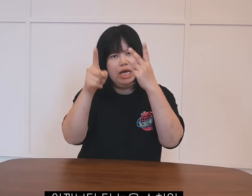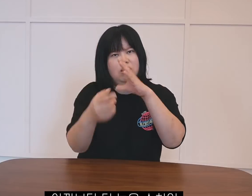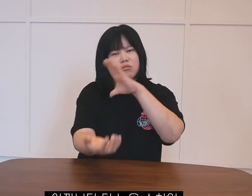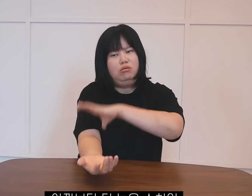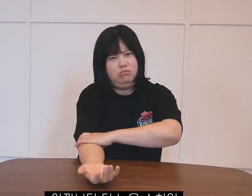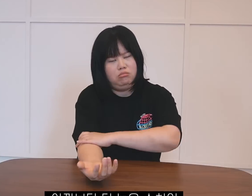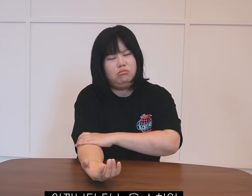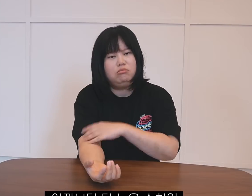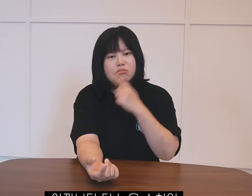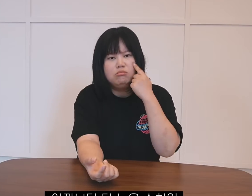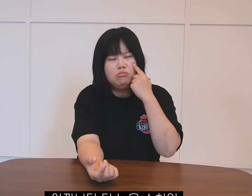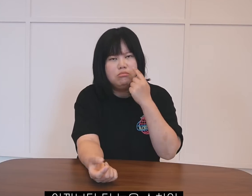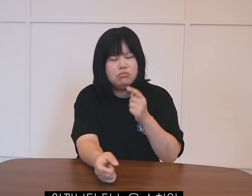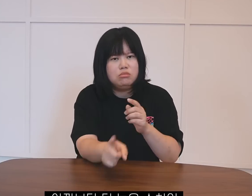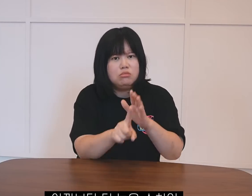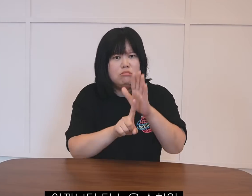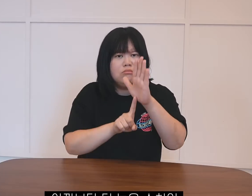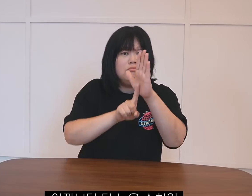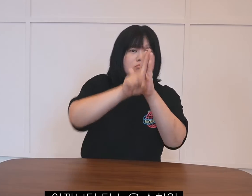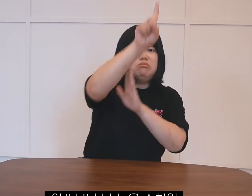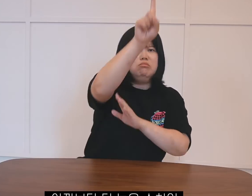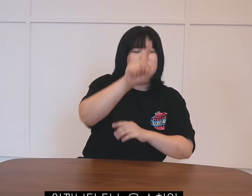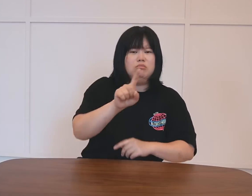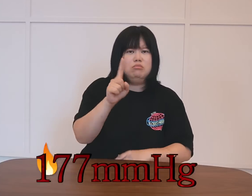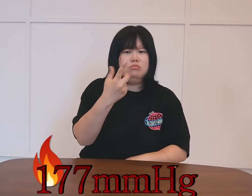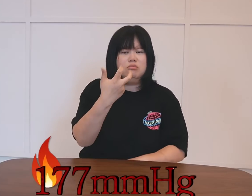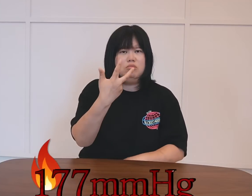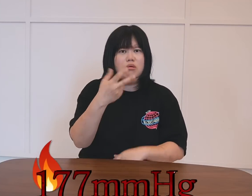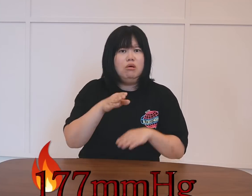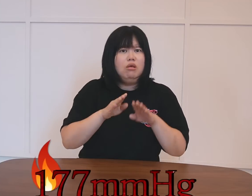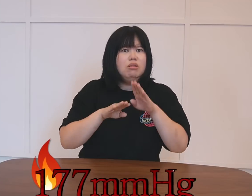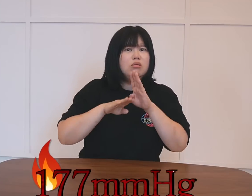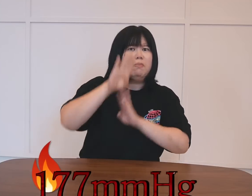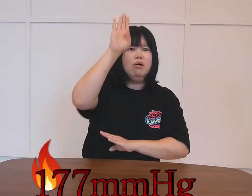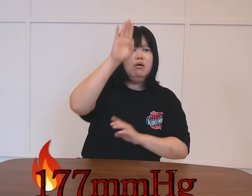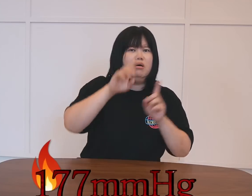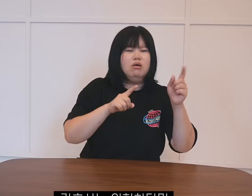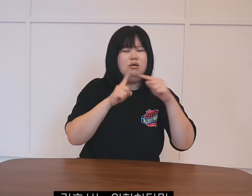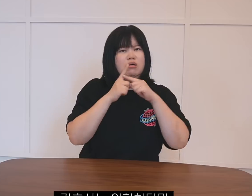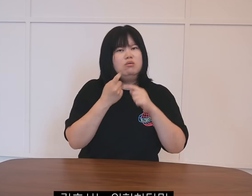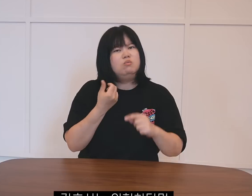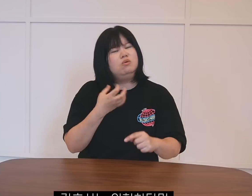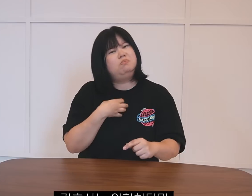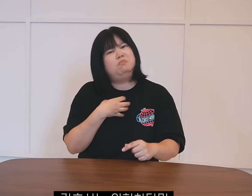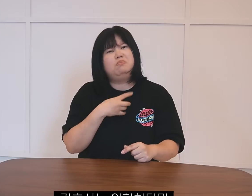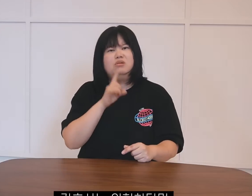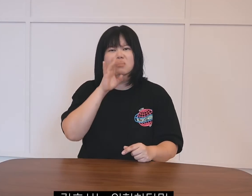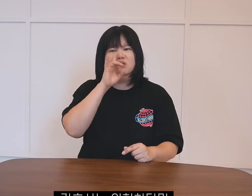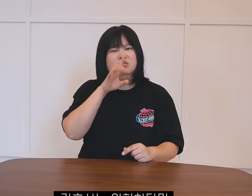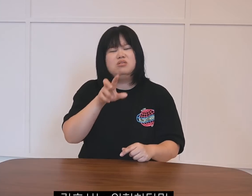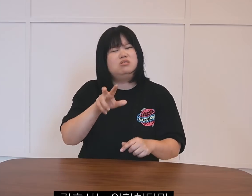and it was 177mmHg, which is higher than before. The nurse told me that it was dangerous